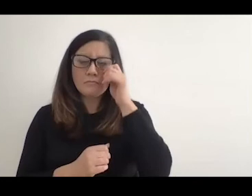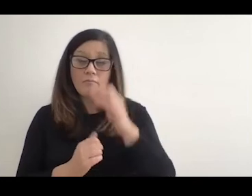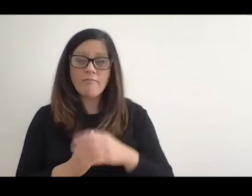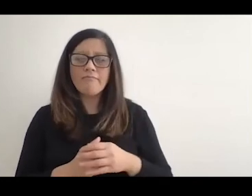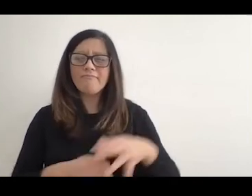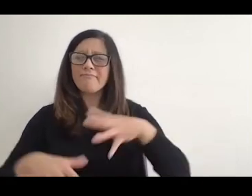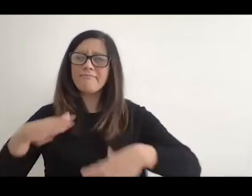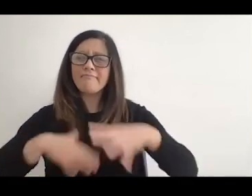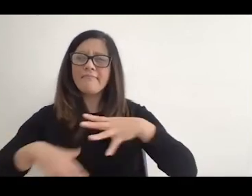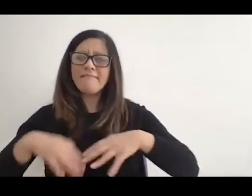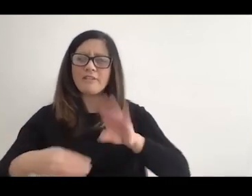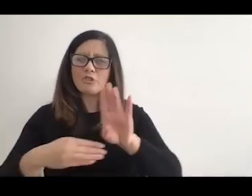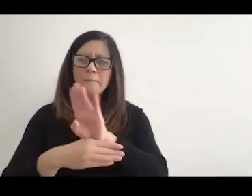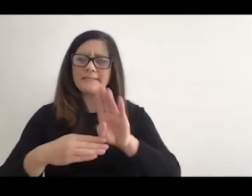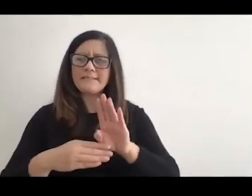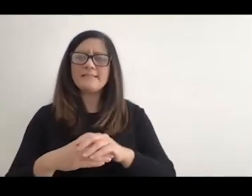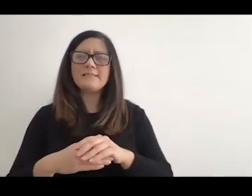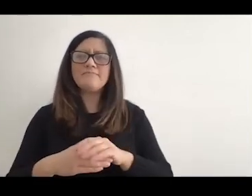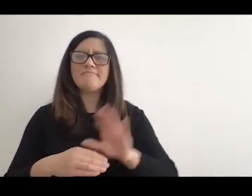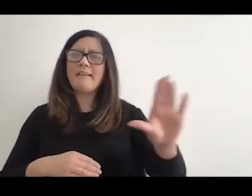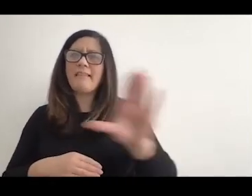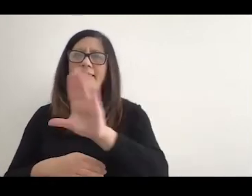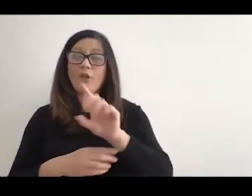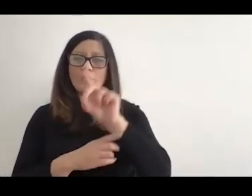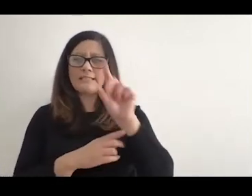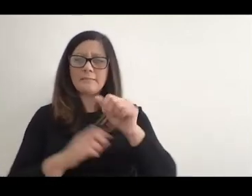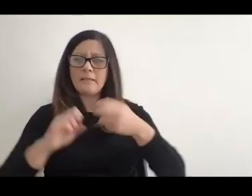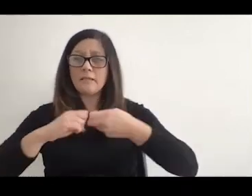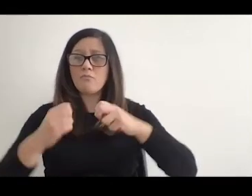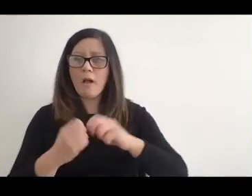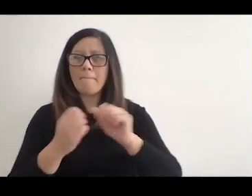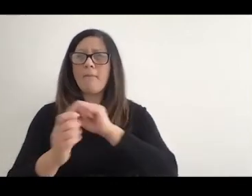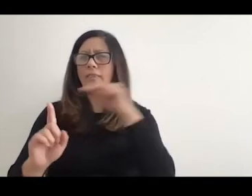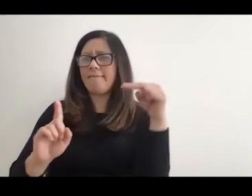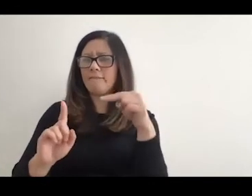The fashion industry's disability problem.